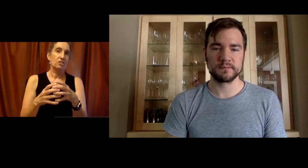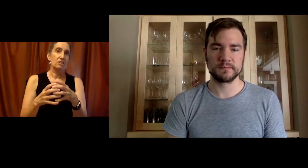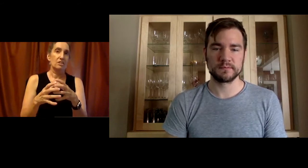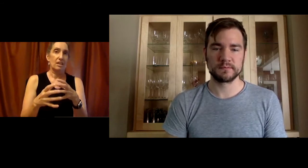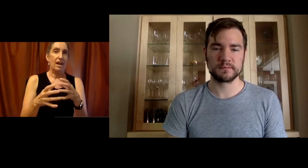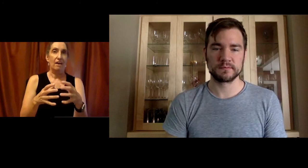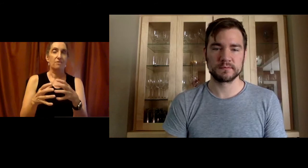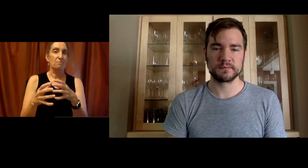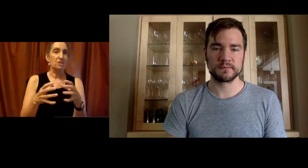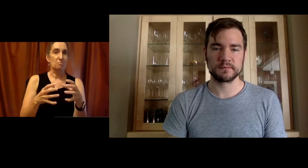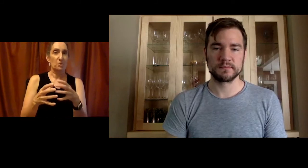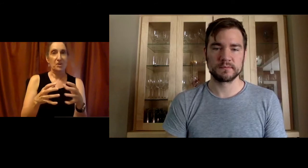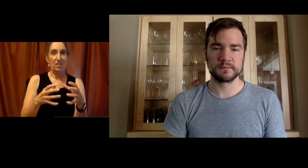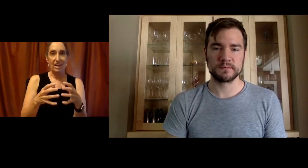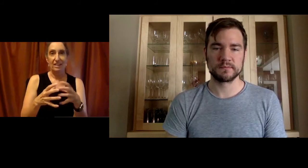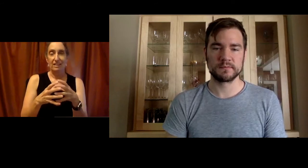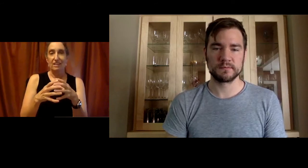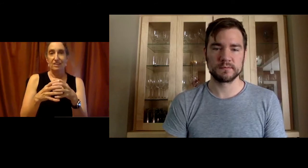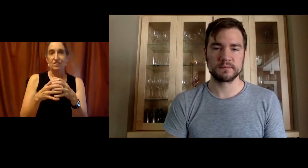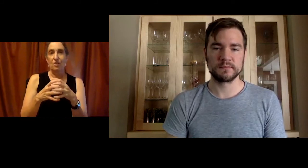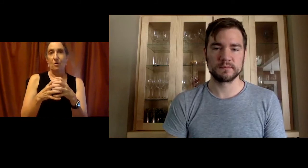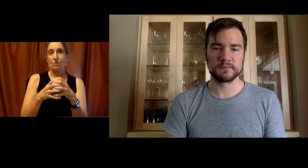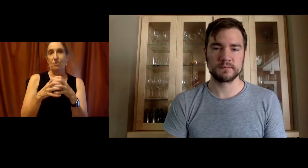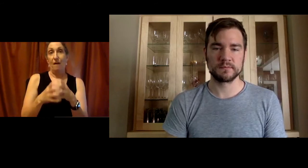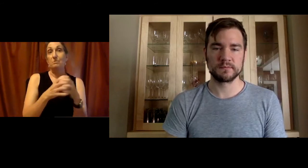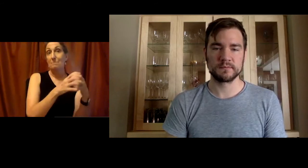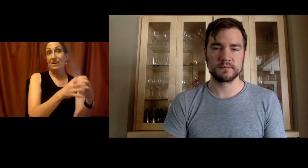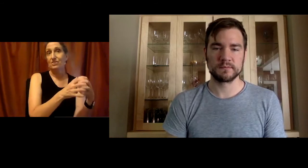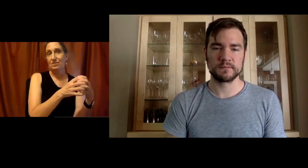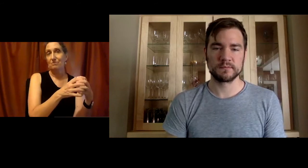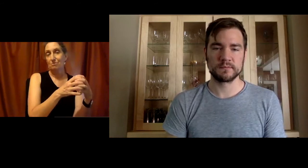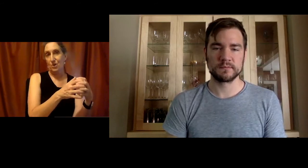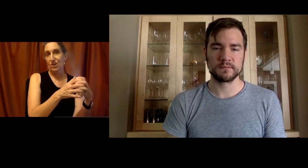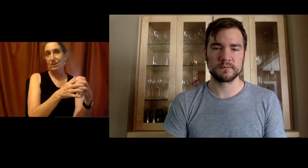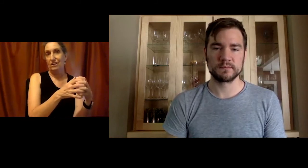to have them explore that. So that was my master's work.